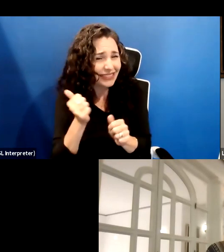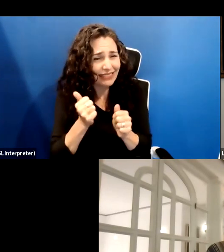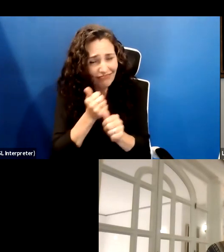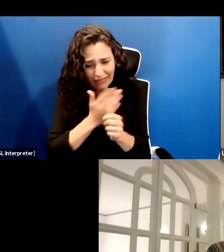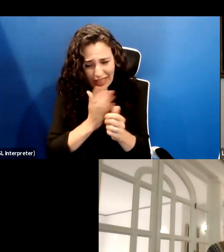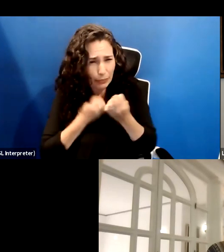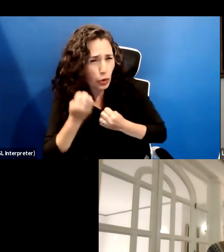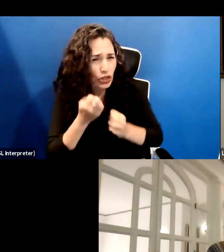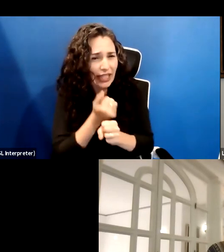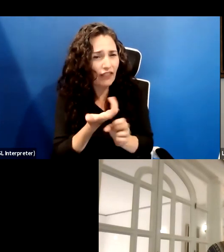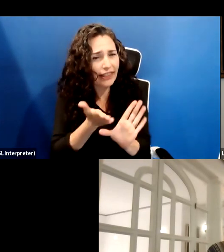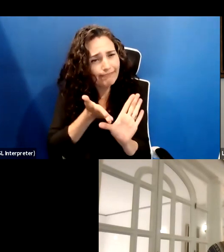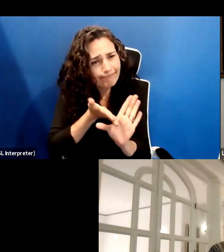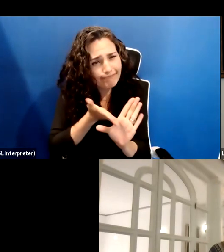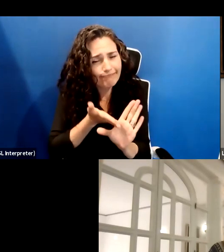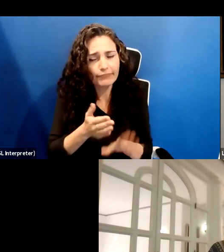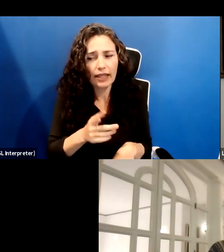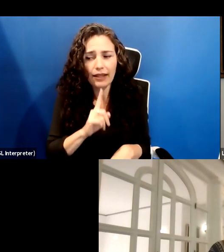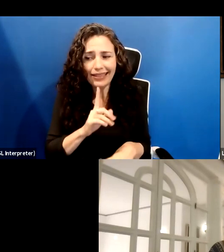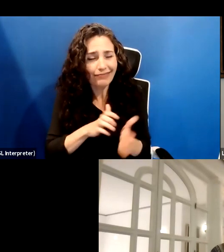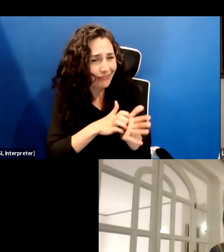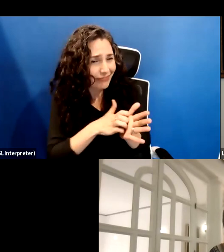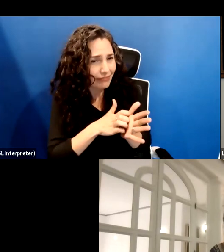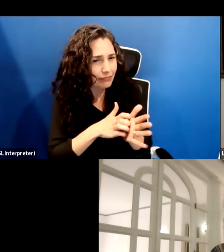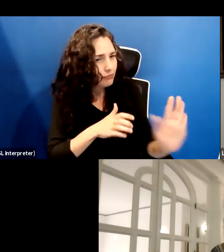not that it's all bad, you know,